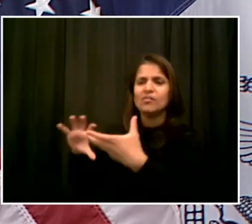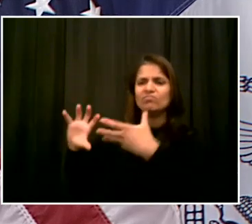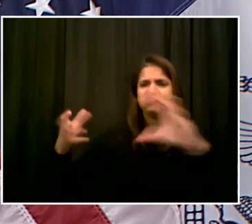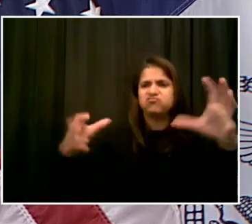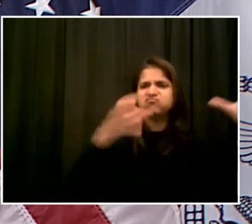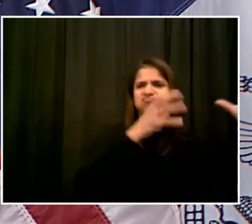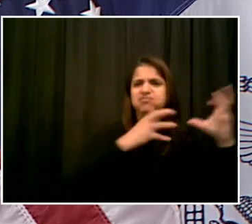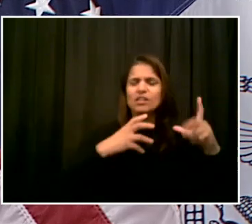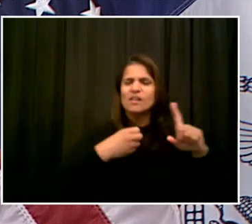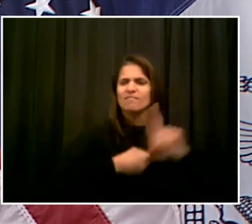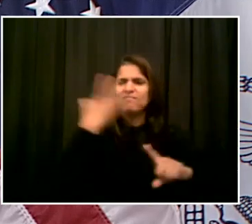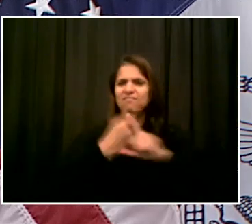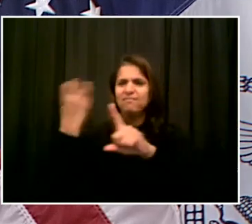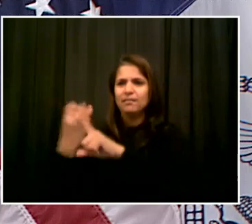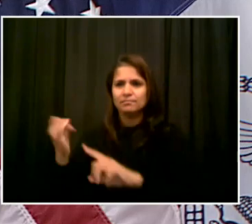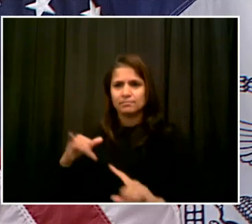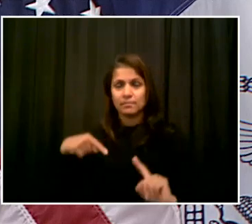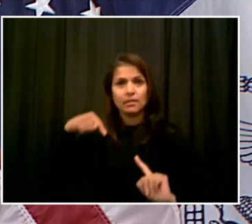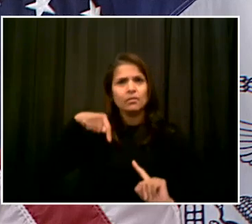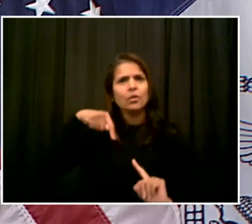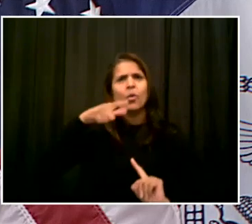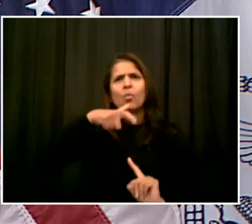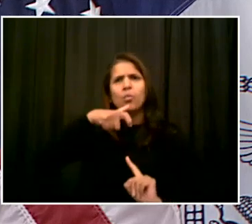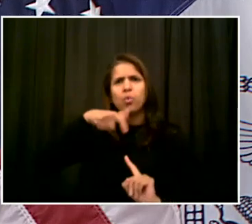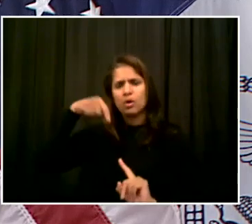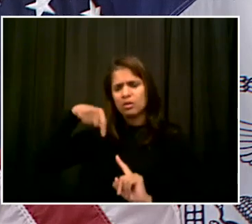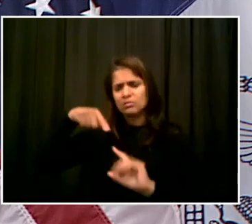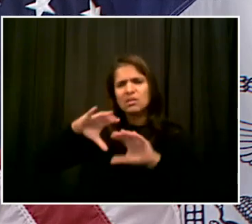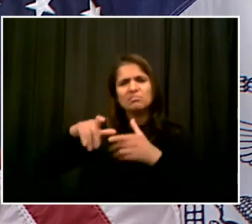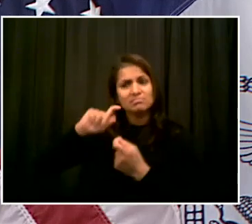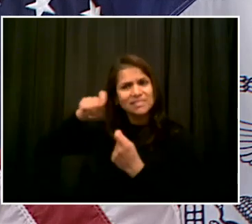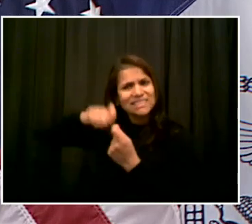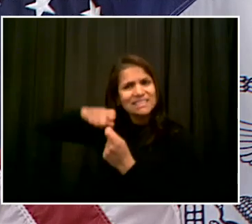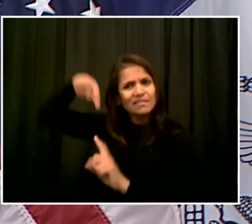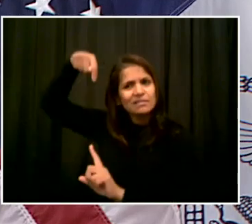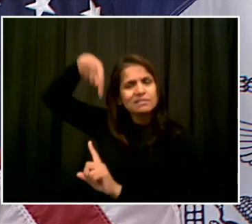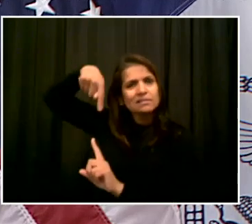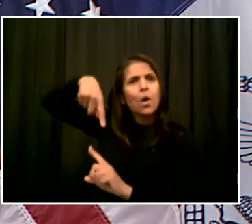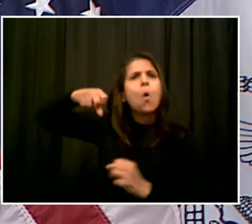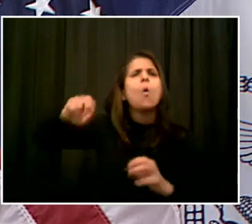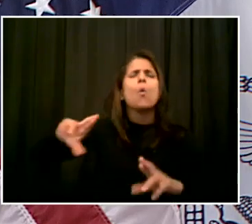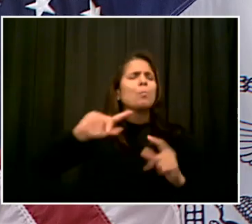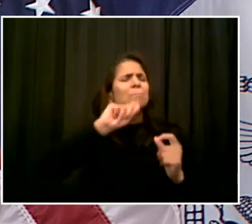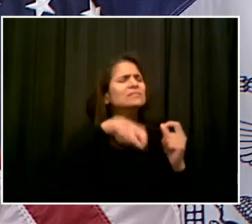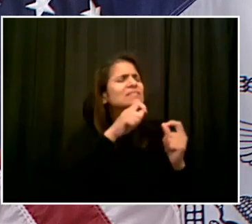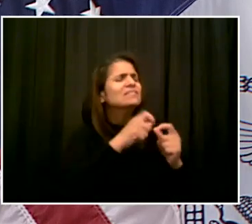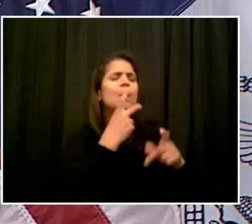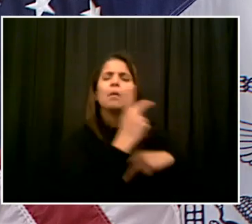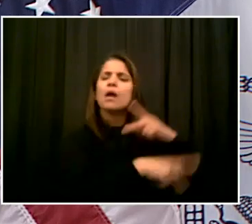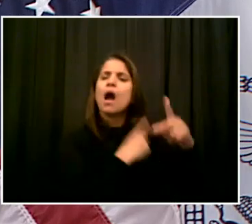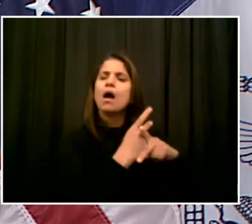THEM PENETRATED?